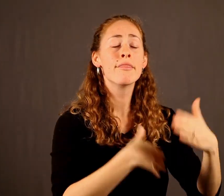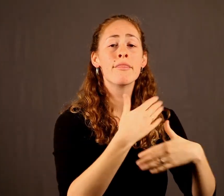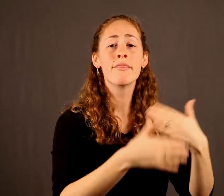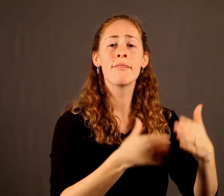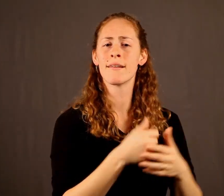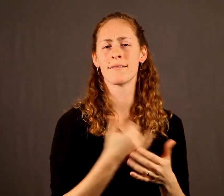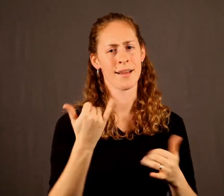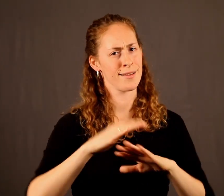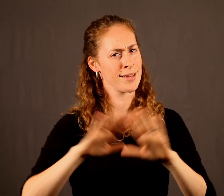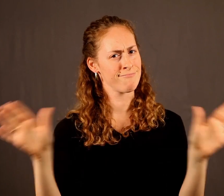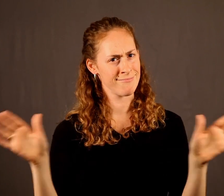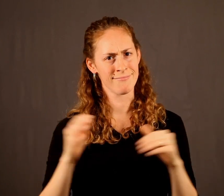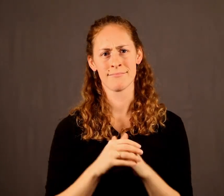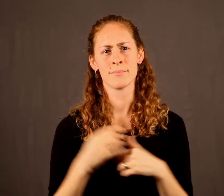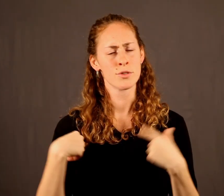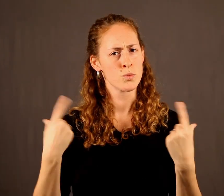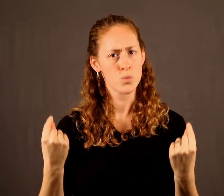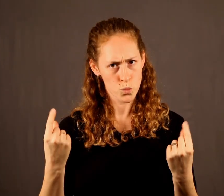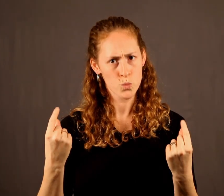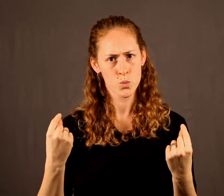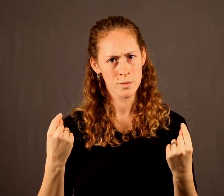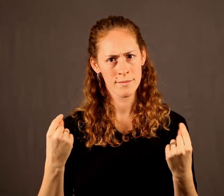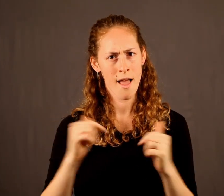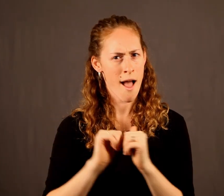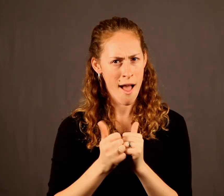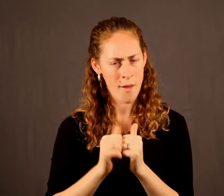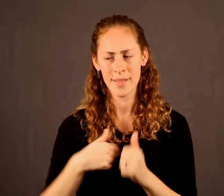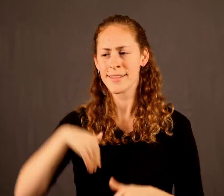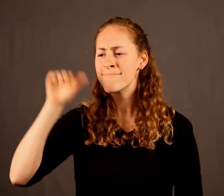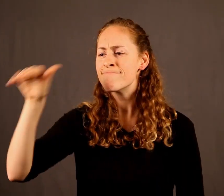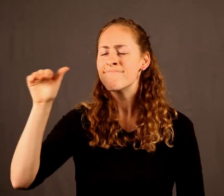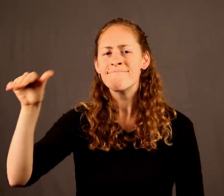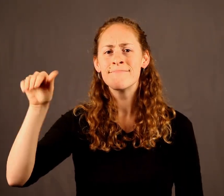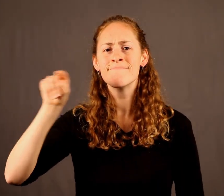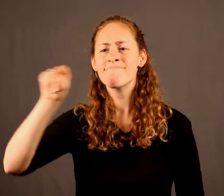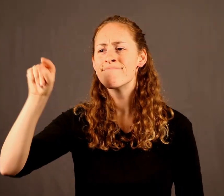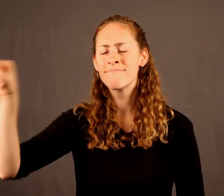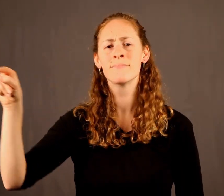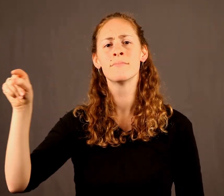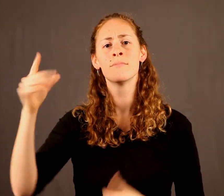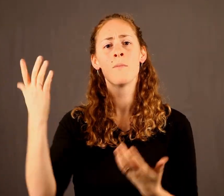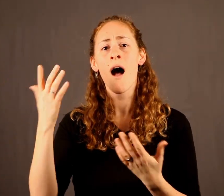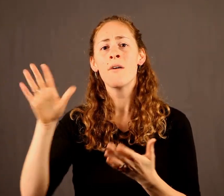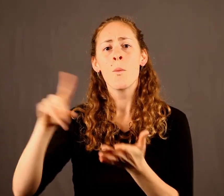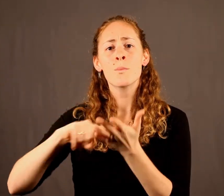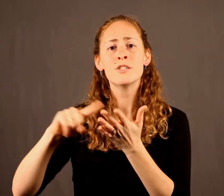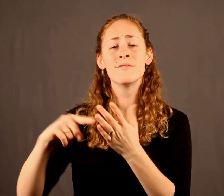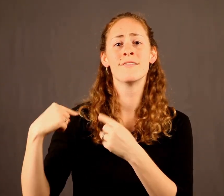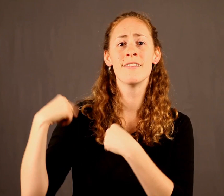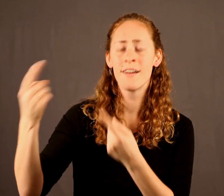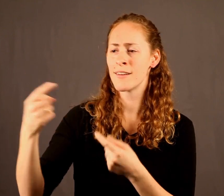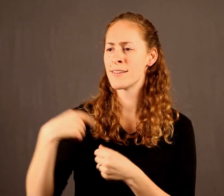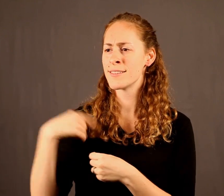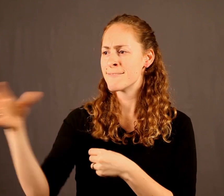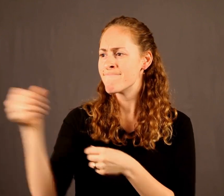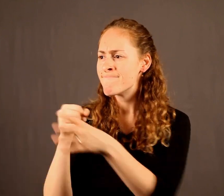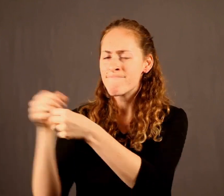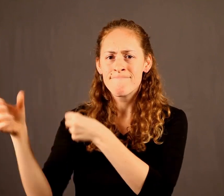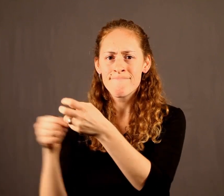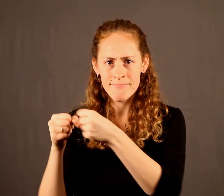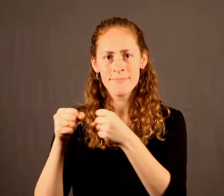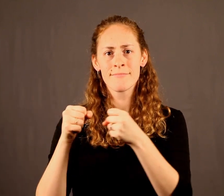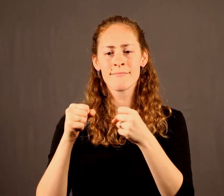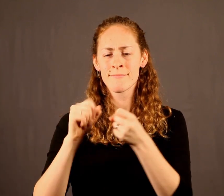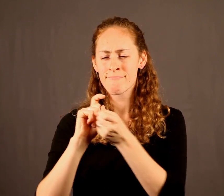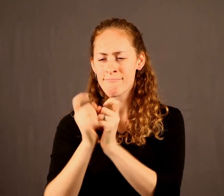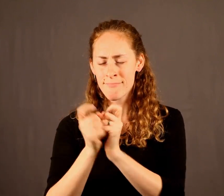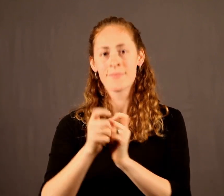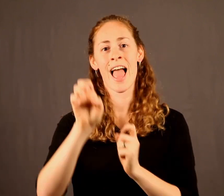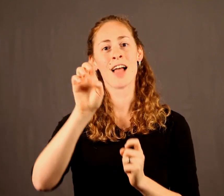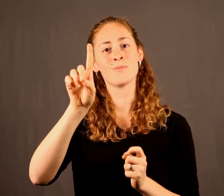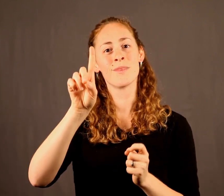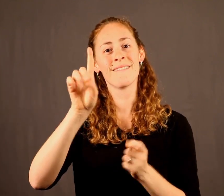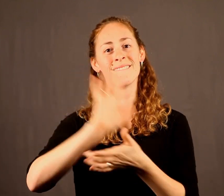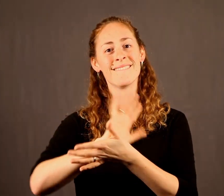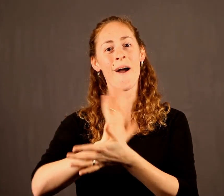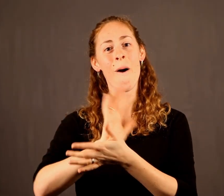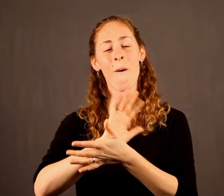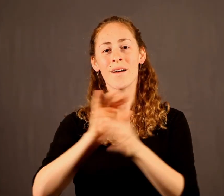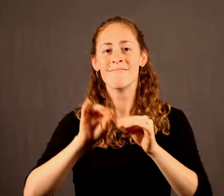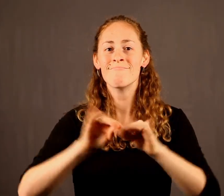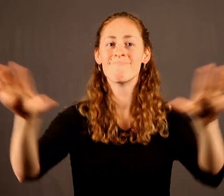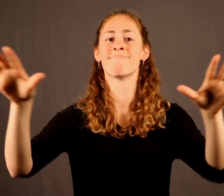We want to change that by recruiting scholars to share their research by evolving them into educational videos.